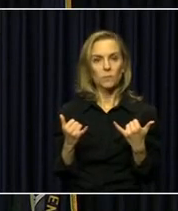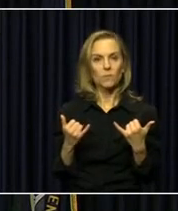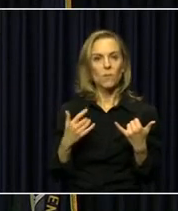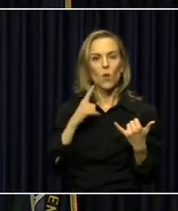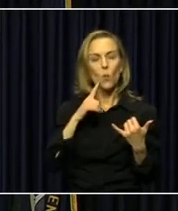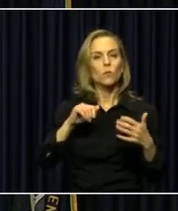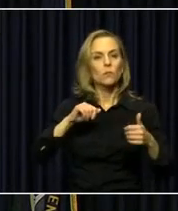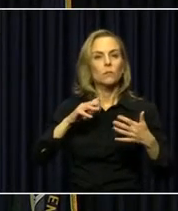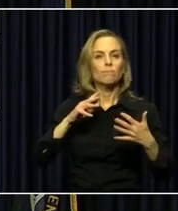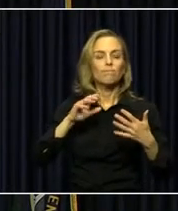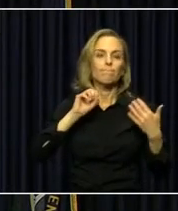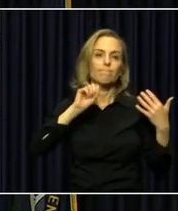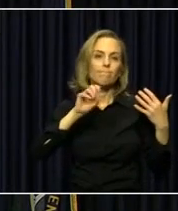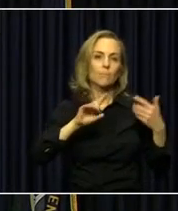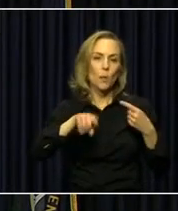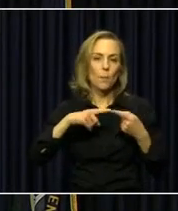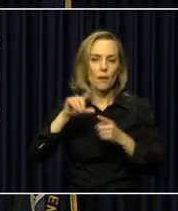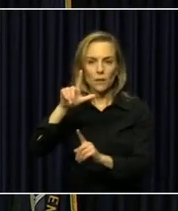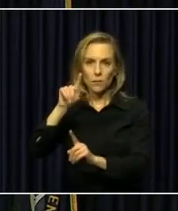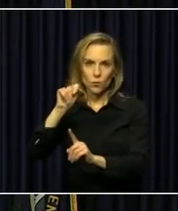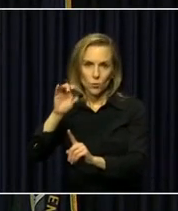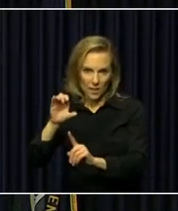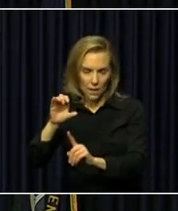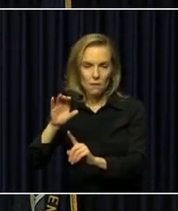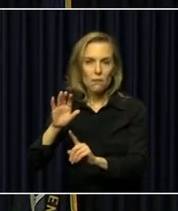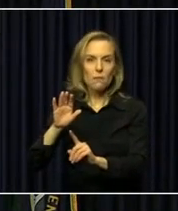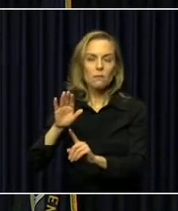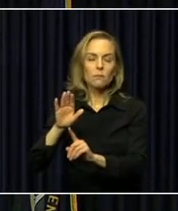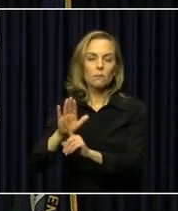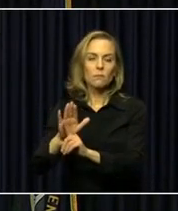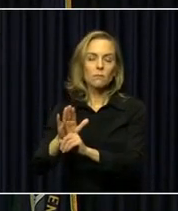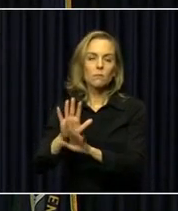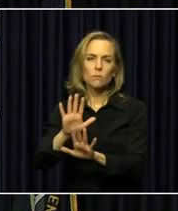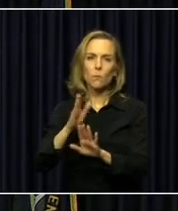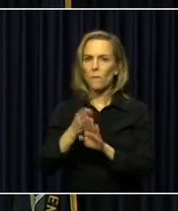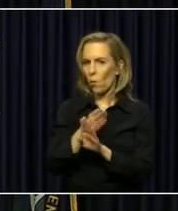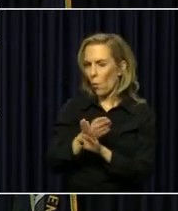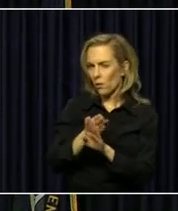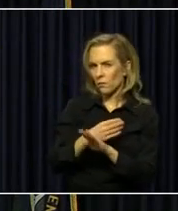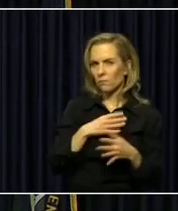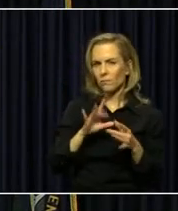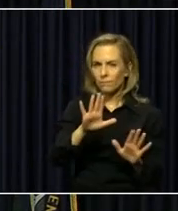ANY FACILITY THAT HAD REPORTED SOMEBODY THAT WAS A POSITIVE